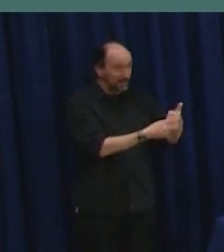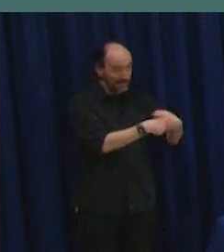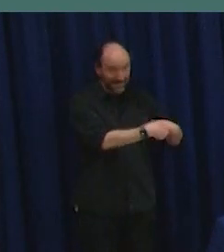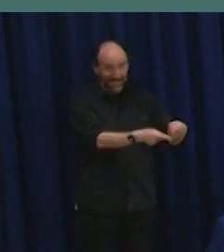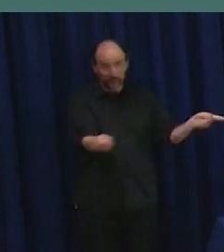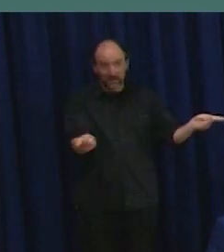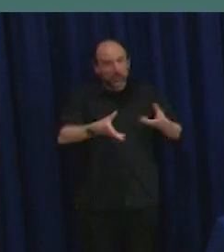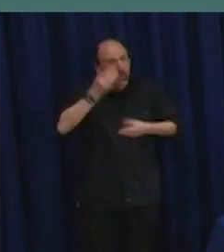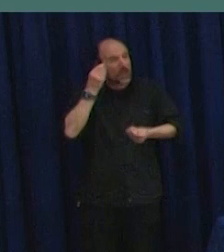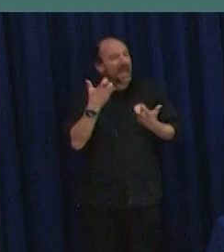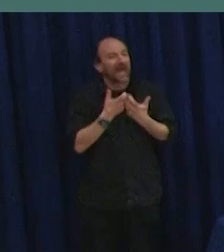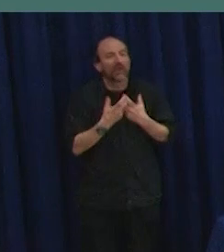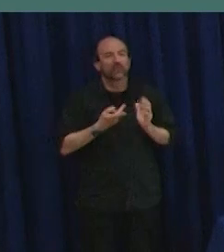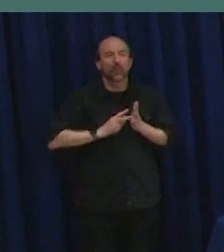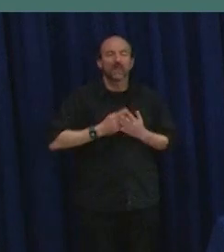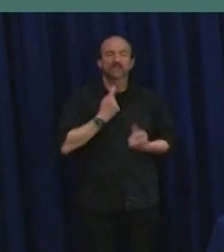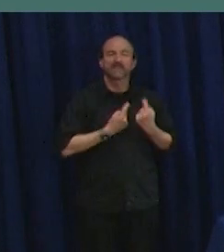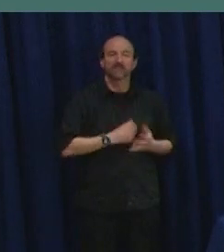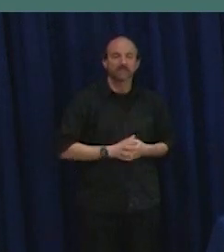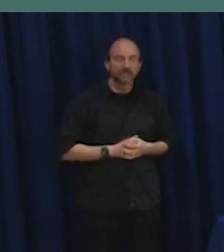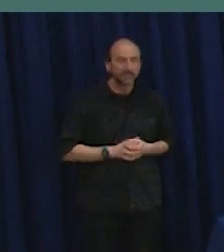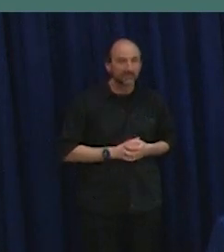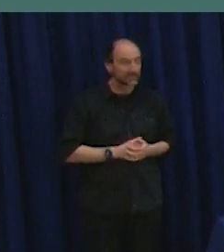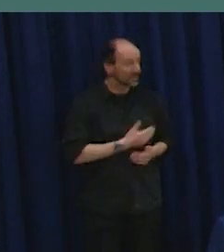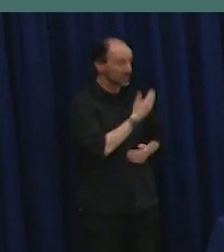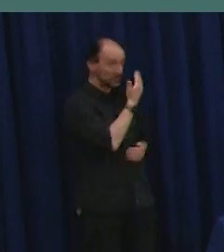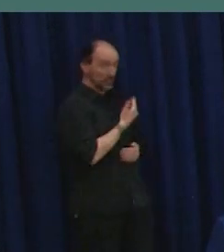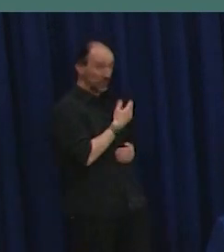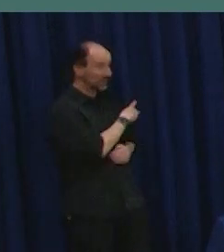when you're at school you get lots of support and scaffolding as Amanda said, you don't get that at